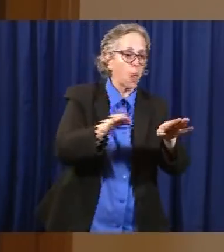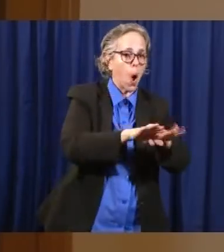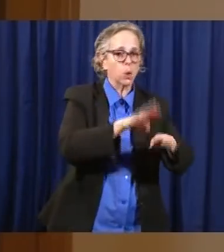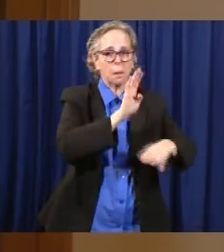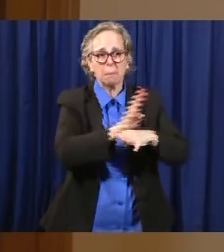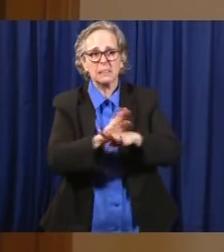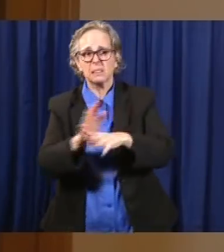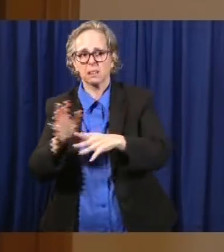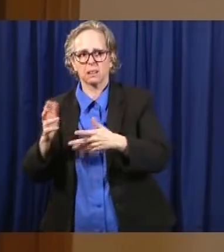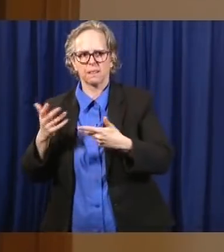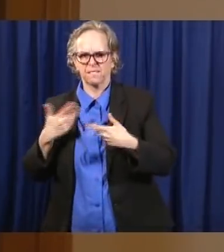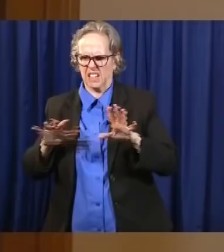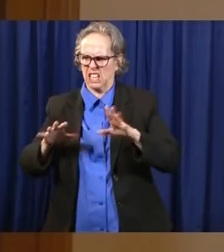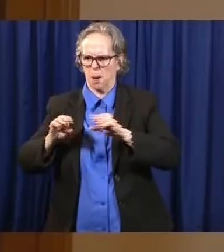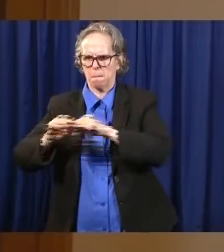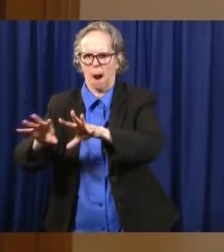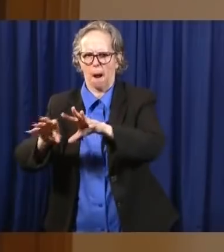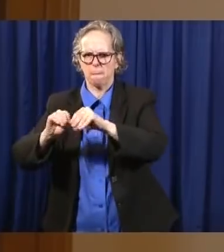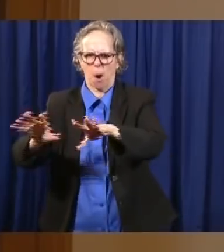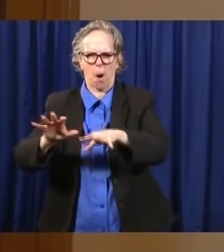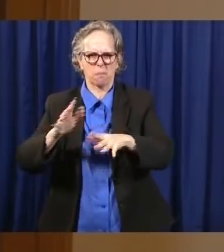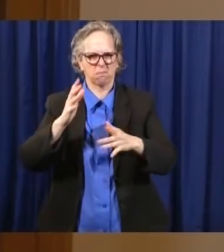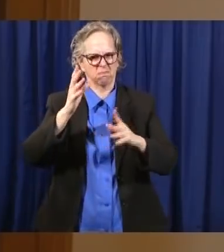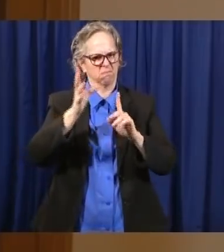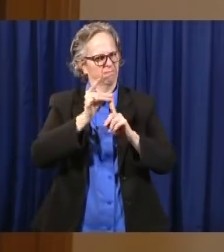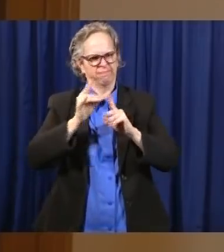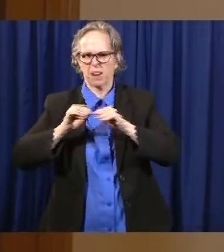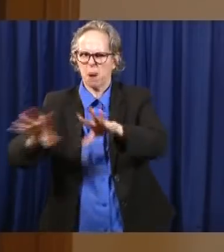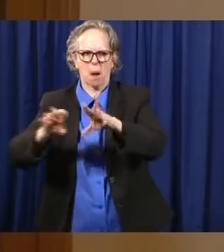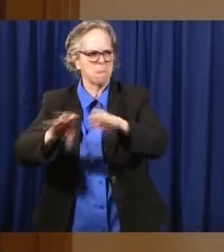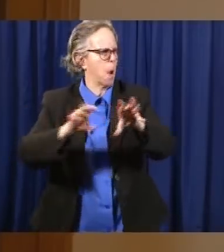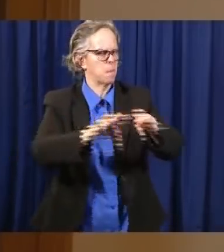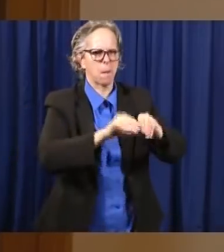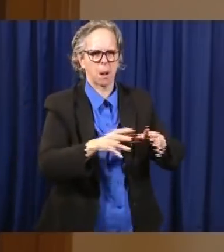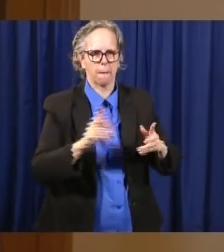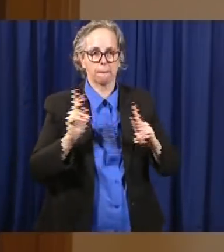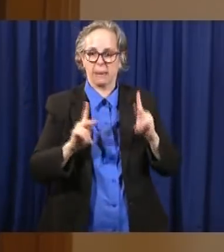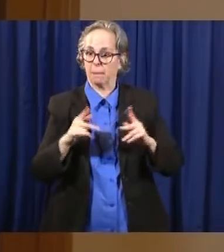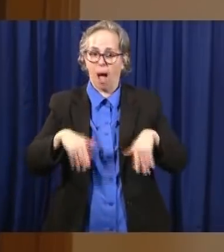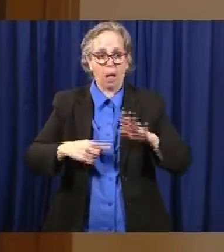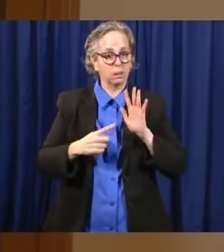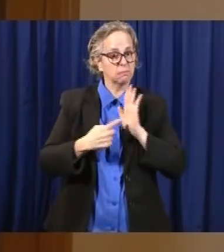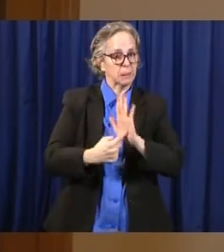THIS IS THE ONSET OF MEASURES. THERE WAS ALREADY THE SPREAD OF THIS DISEASE BEFORE ANYONE TOOK ANY MEASURES.